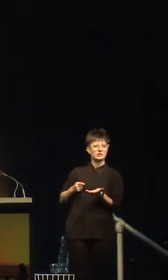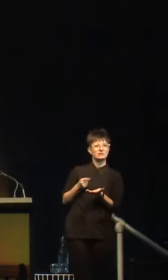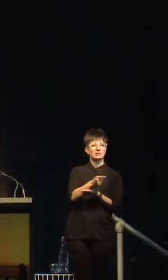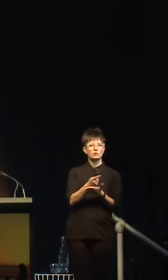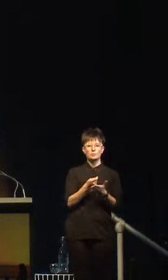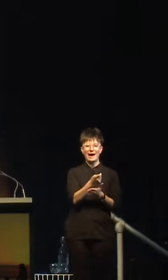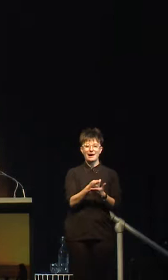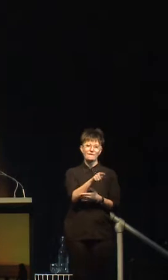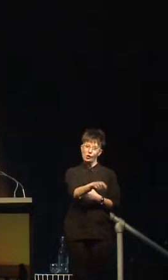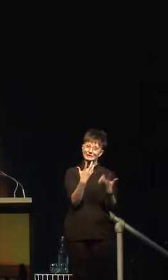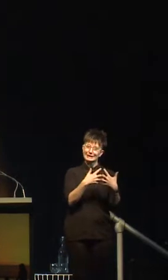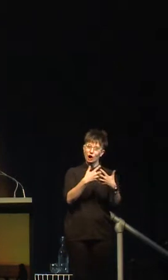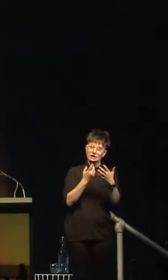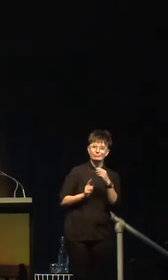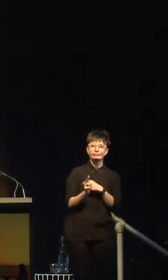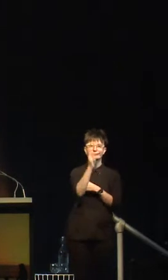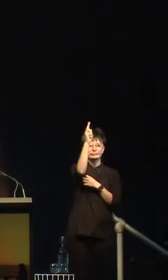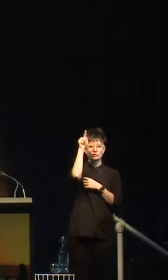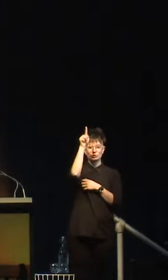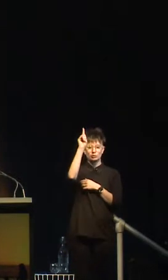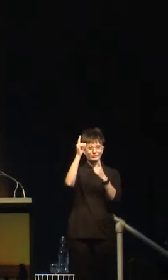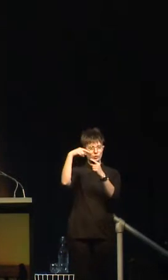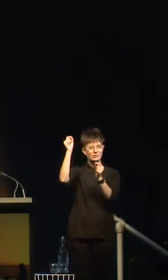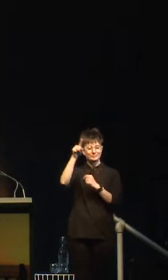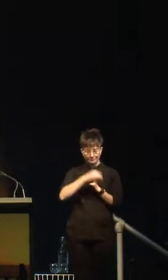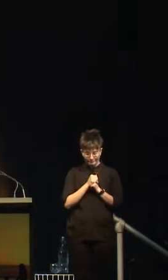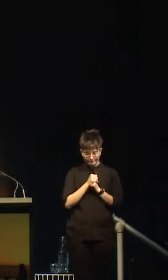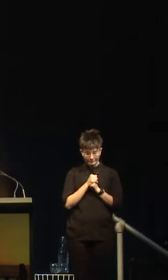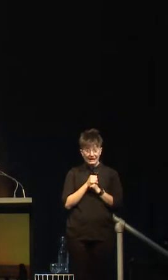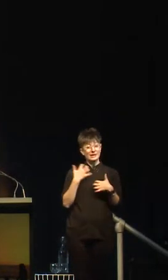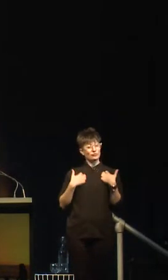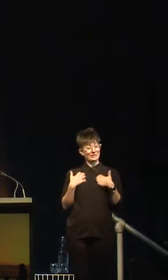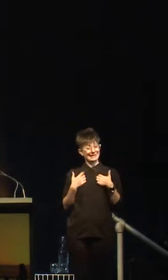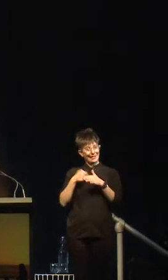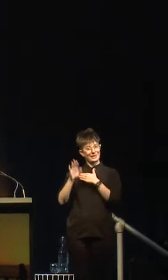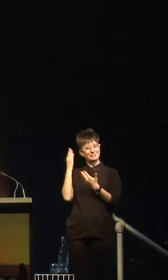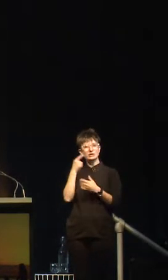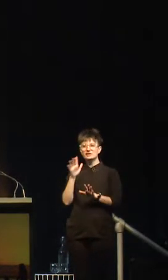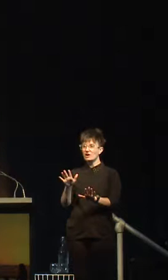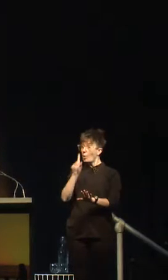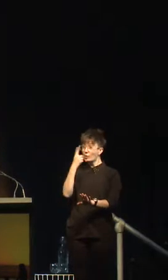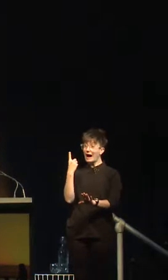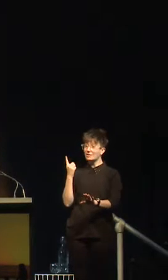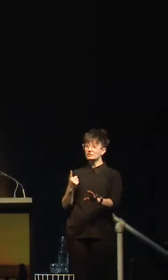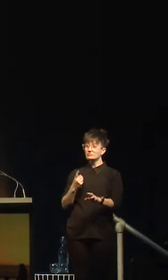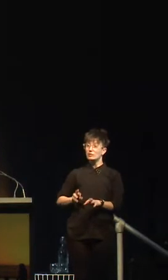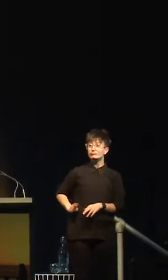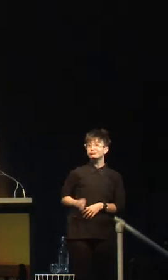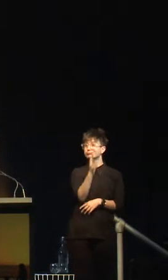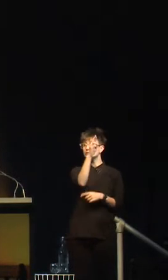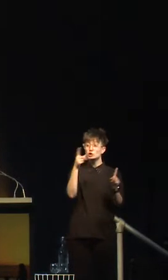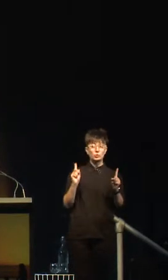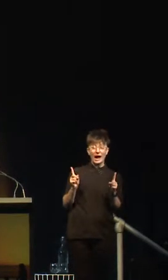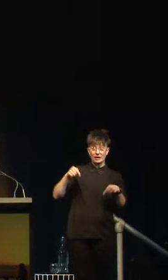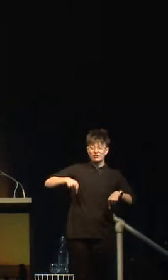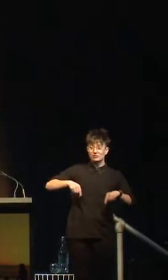the fascinating thing is that in that speech, he said we cannot get there today, Today we